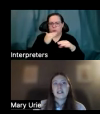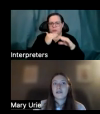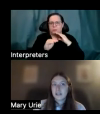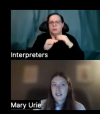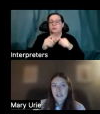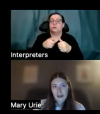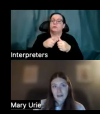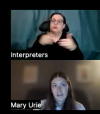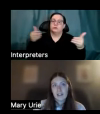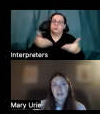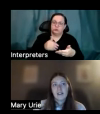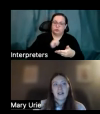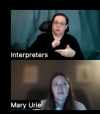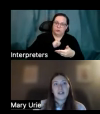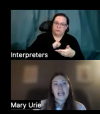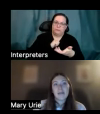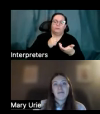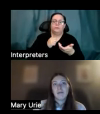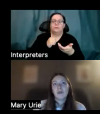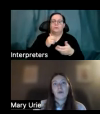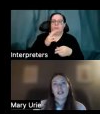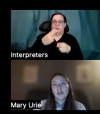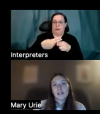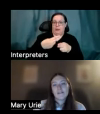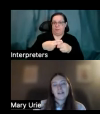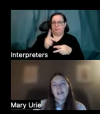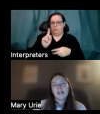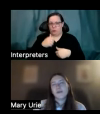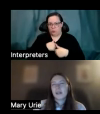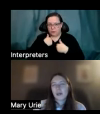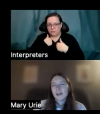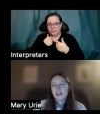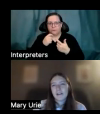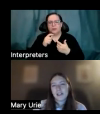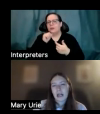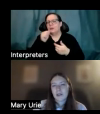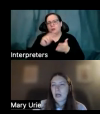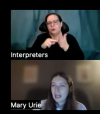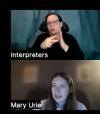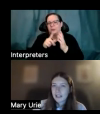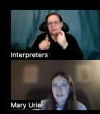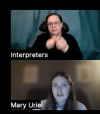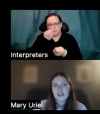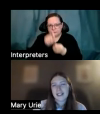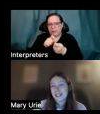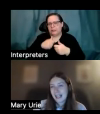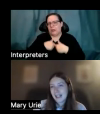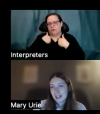introducing yourself, your name, where you live. And I don't mean where you live, like your actual address, just like the city that